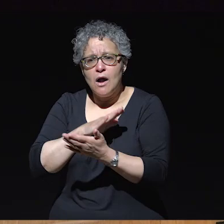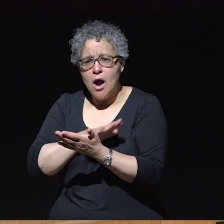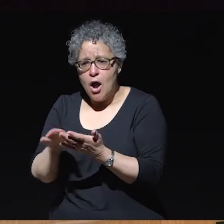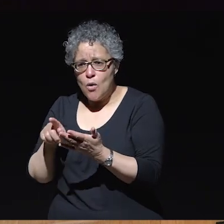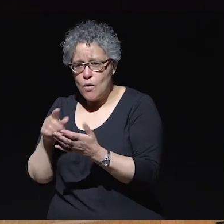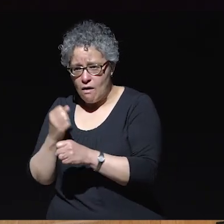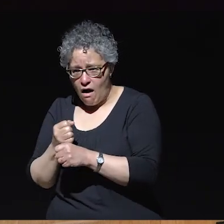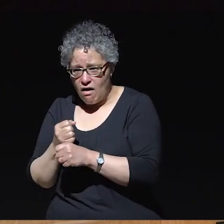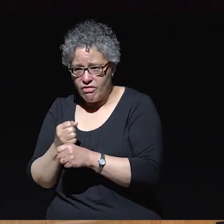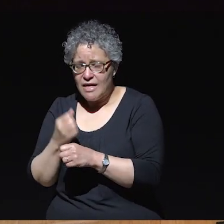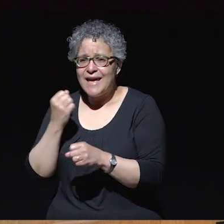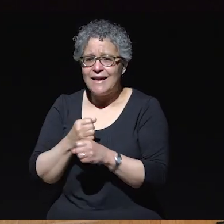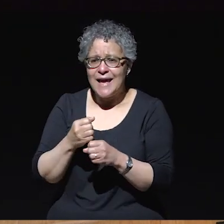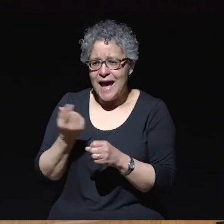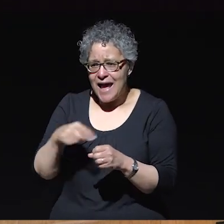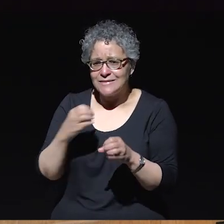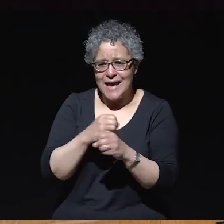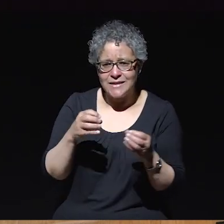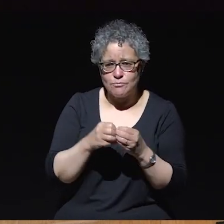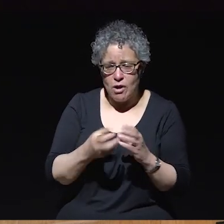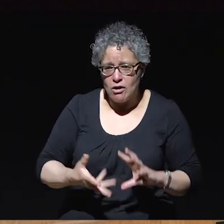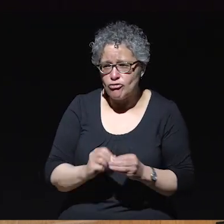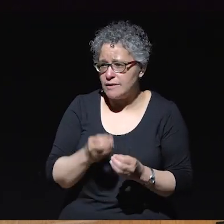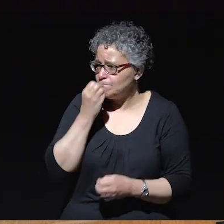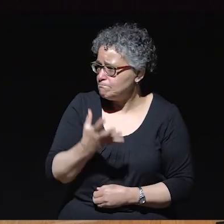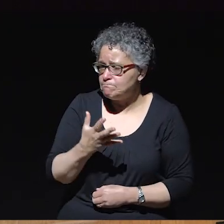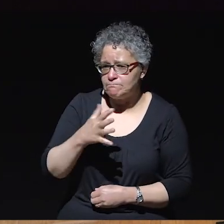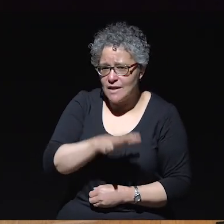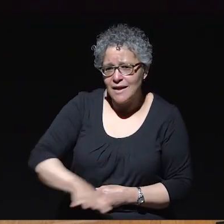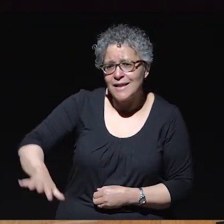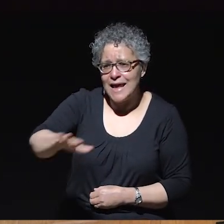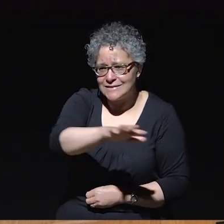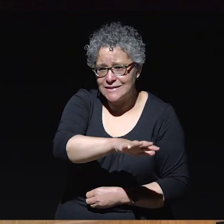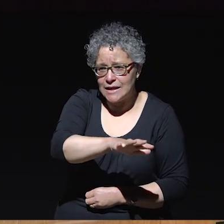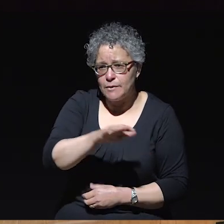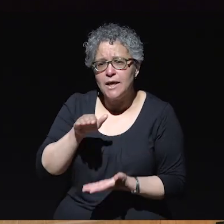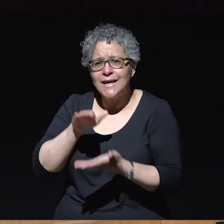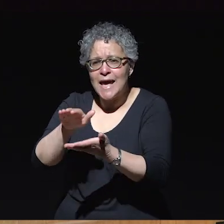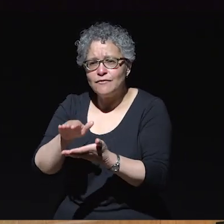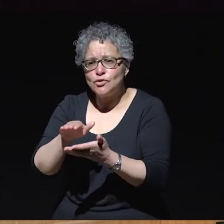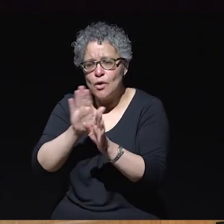Gainsborough actually creates a wonderful landscape that he gifts to the Foundling Hospital alongside many other artists,